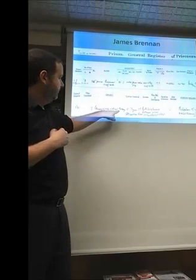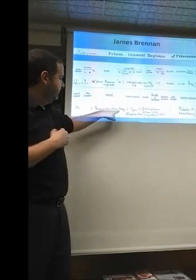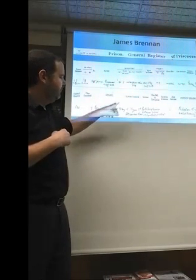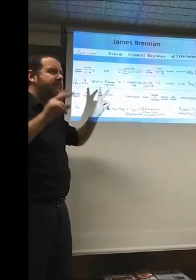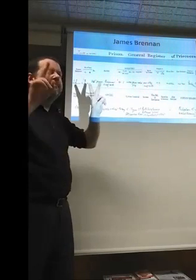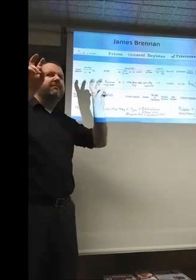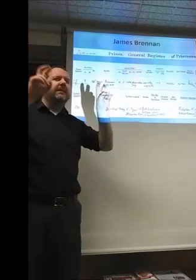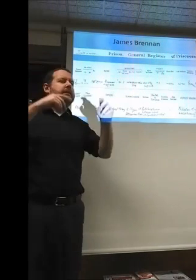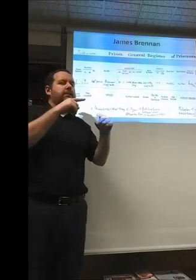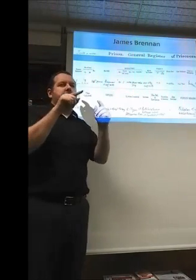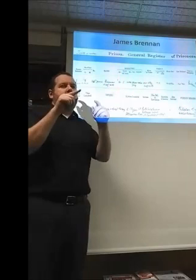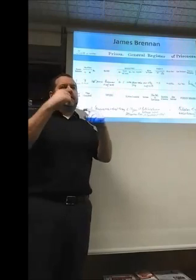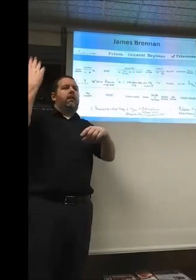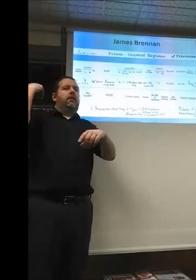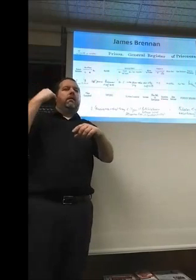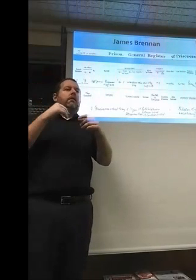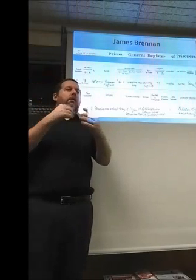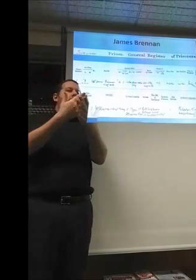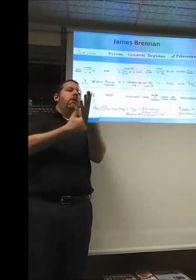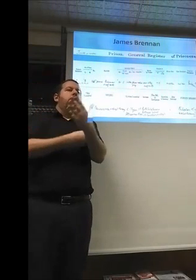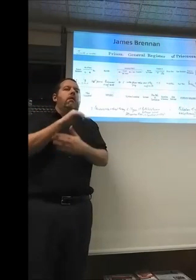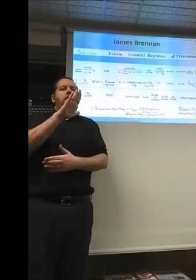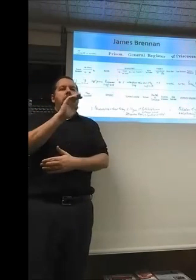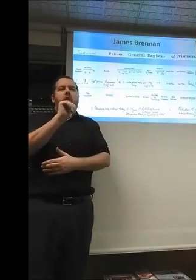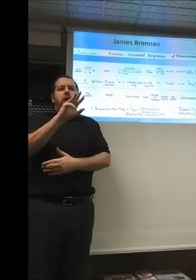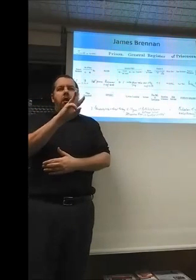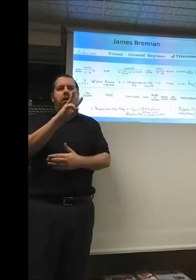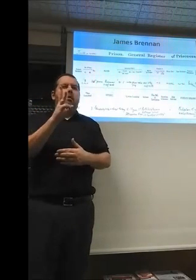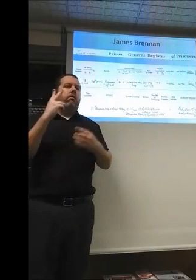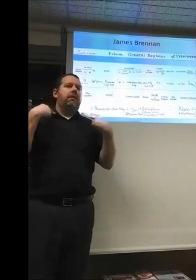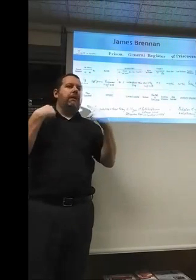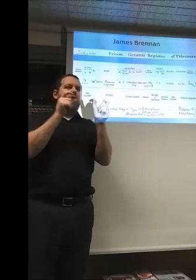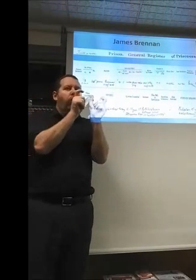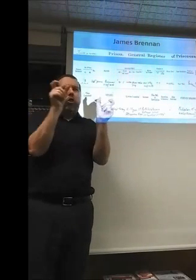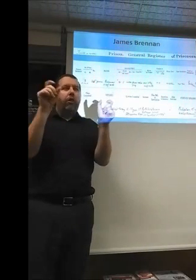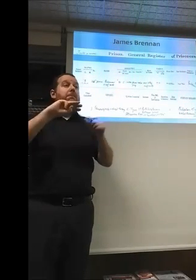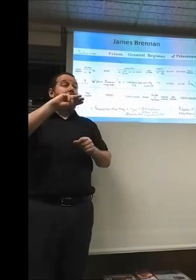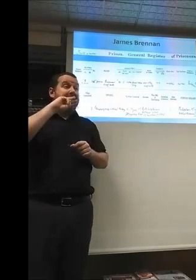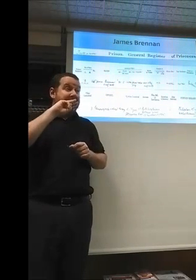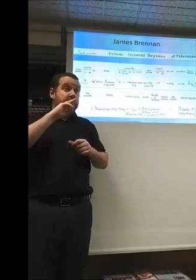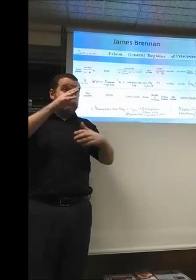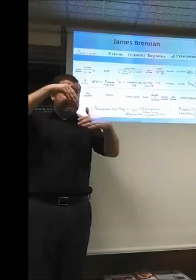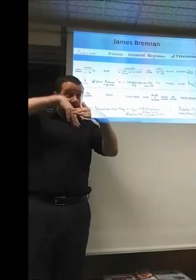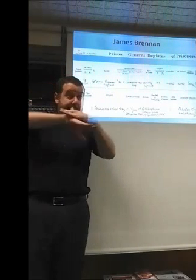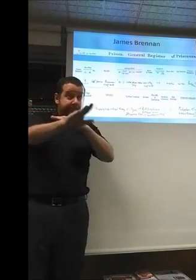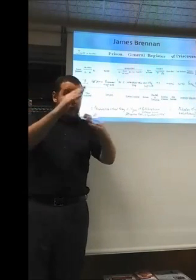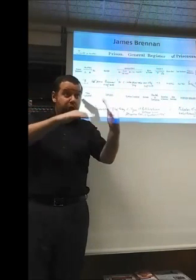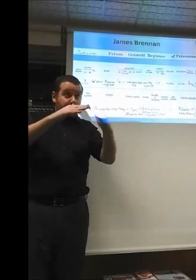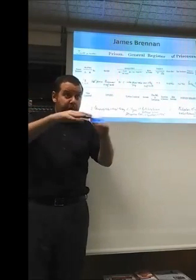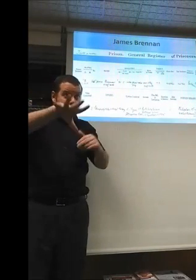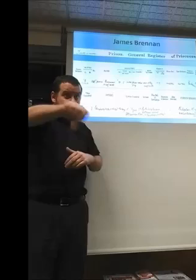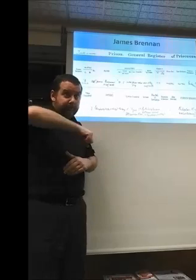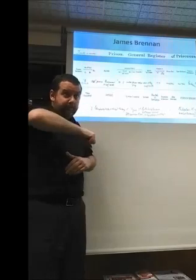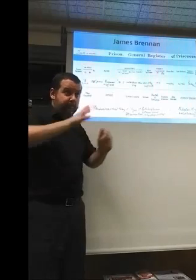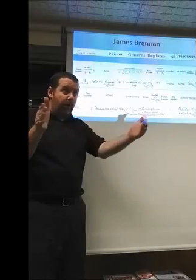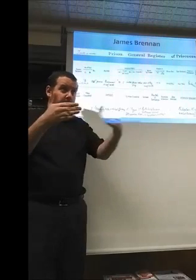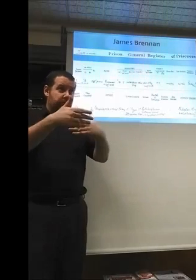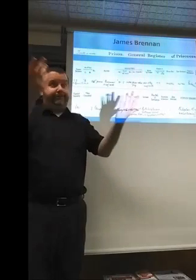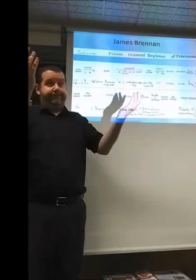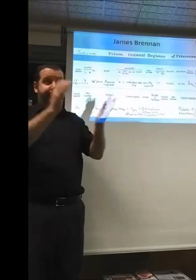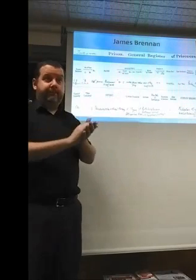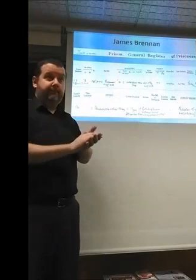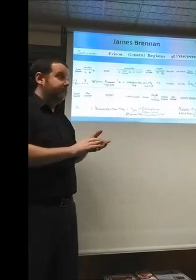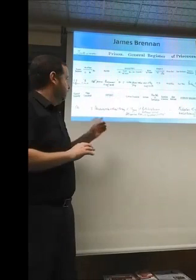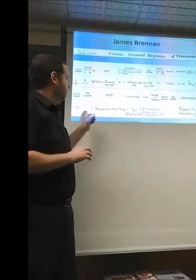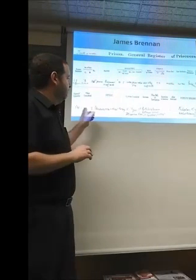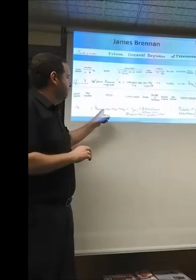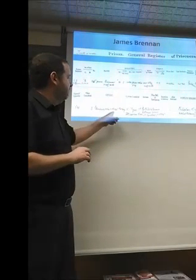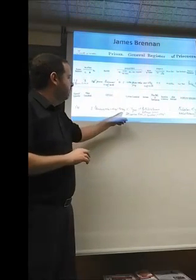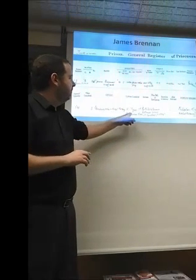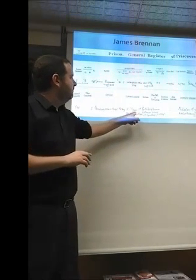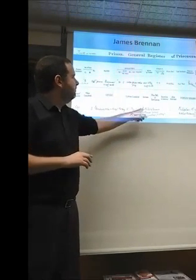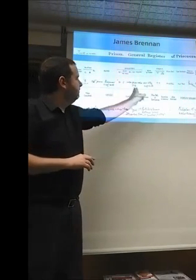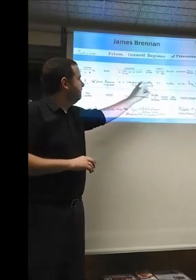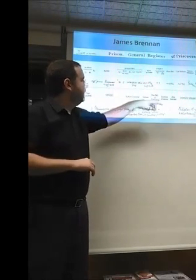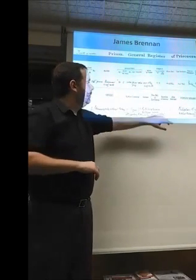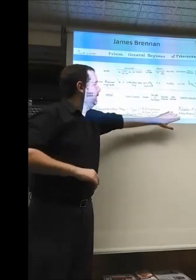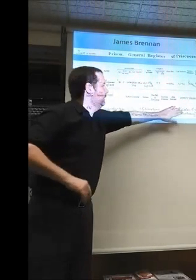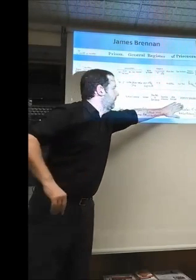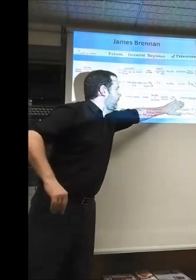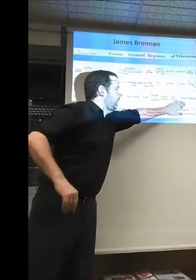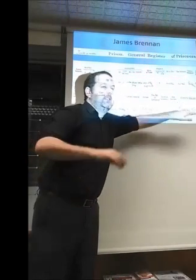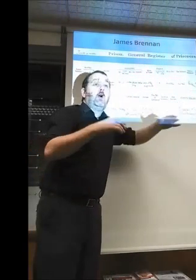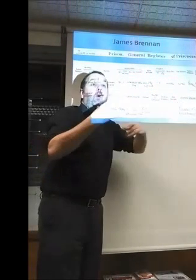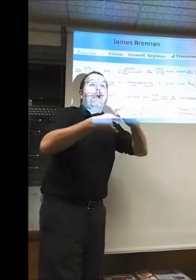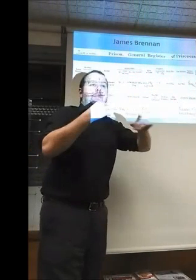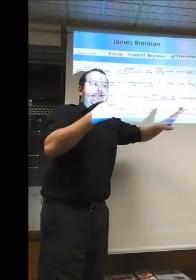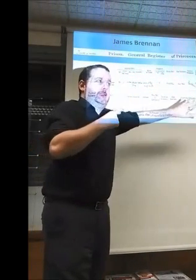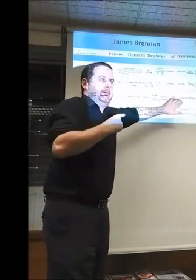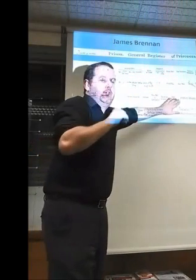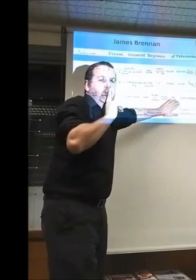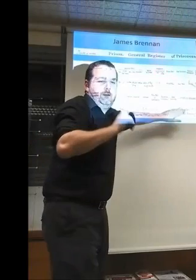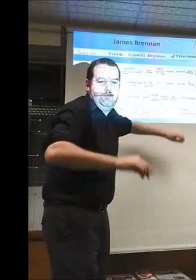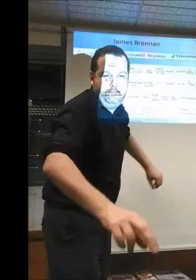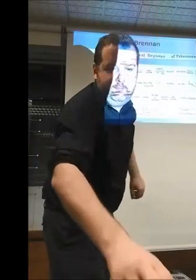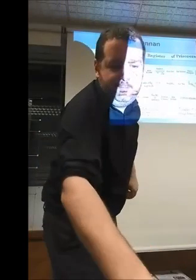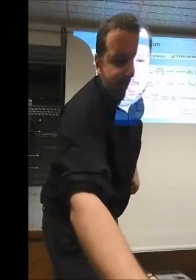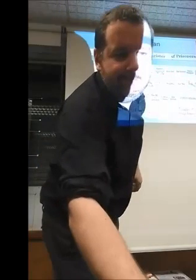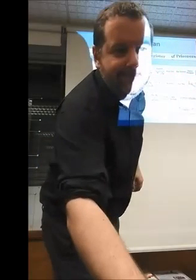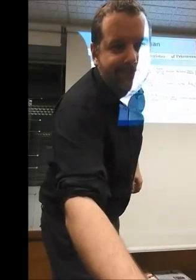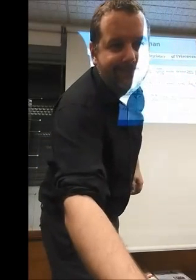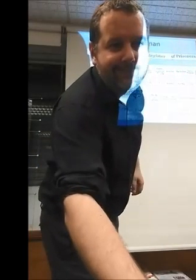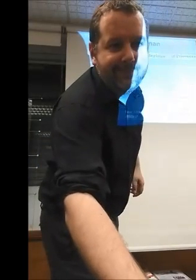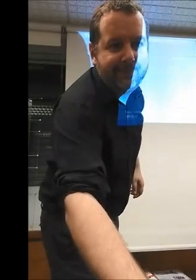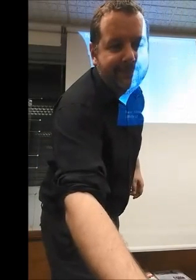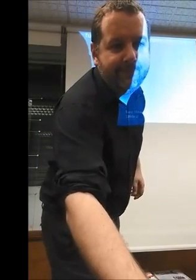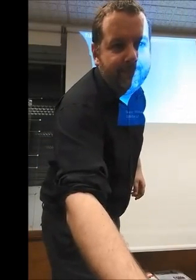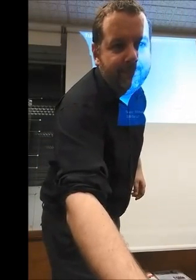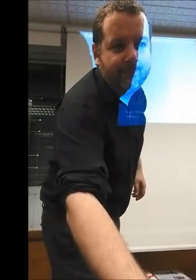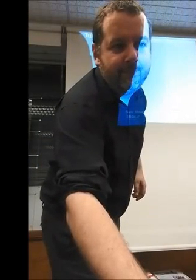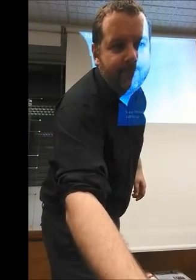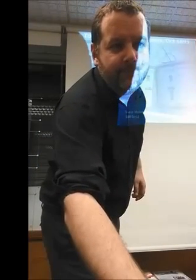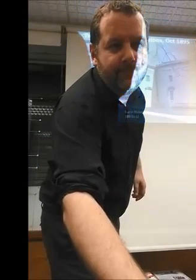alias , a nickname because sometimes they’d give a fake name Morris but then in this case